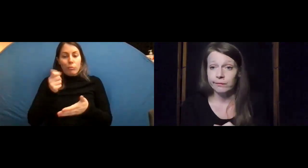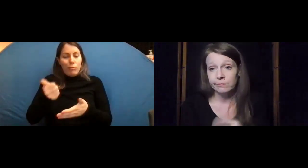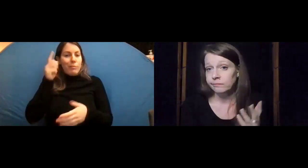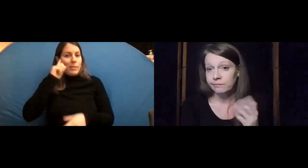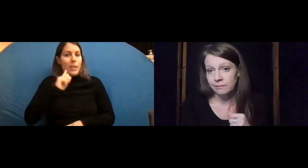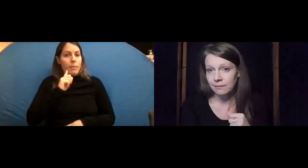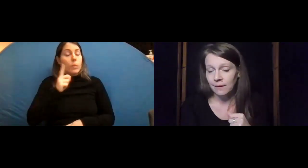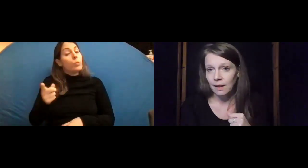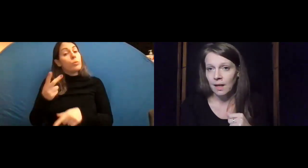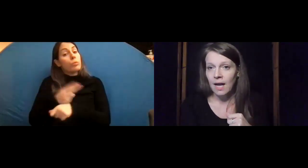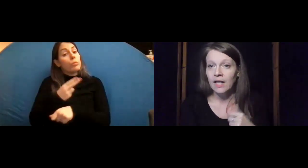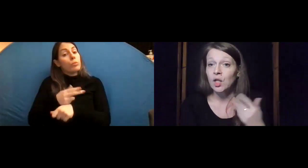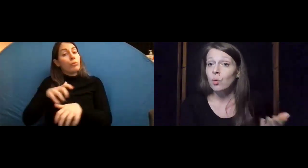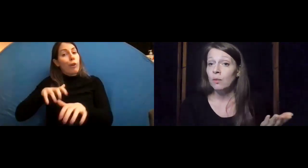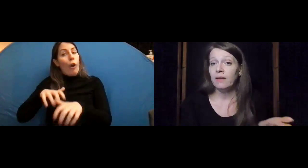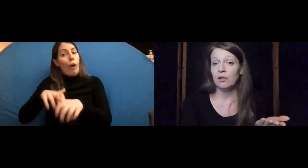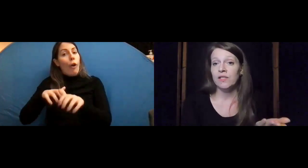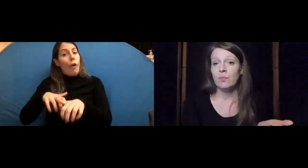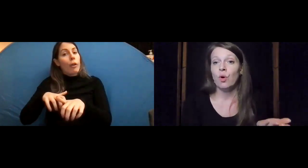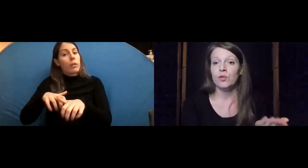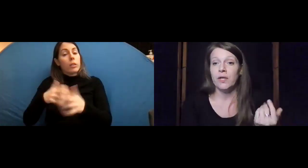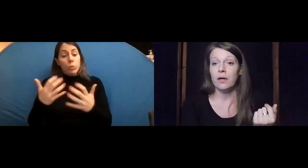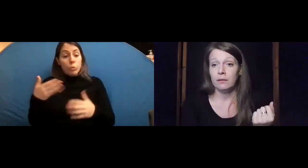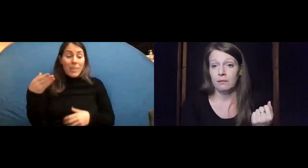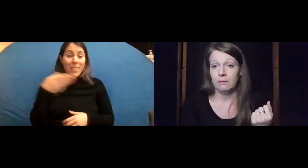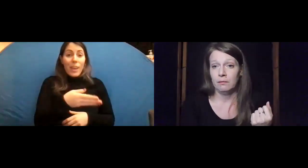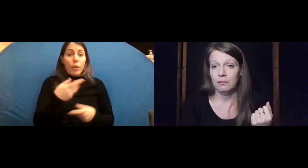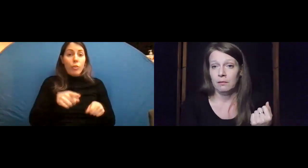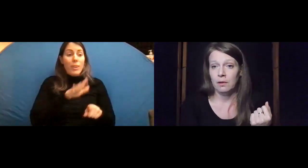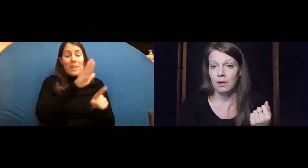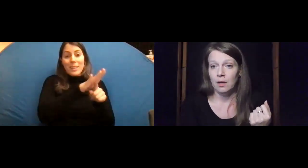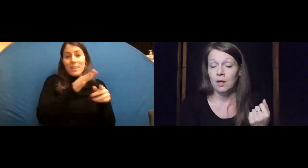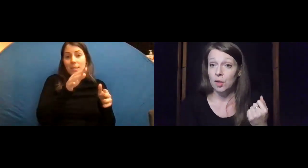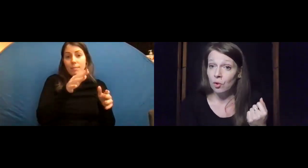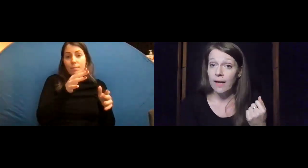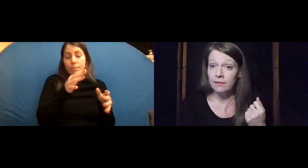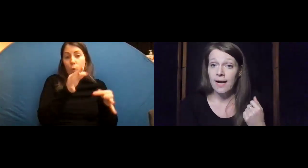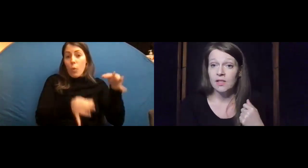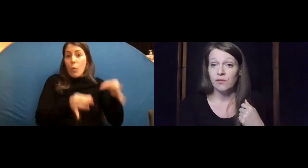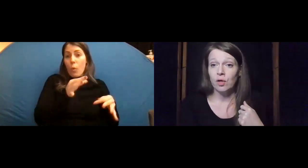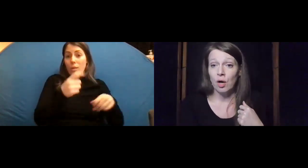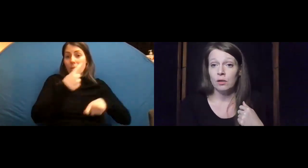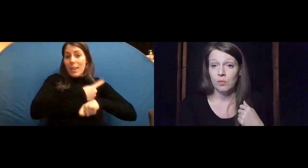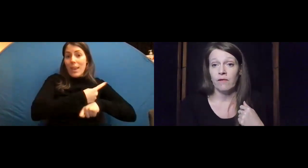speeding. Oops. And you are a deaf person who uses CART. And you want to be there